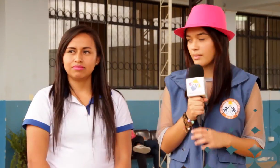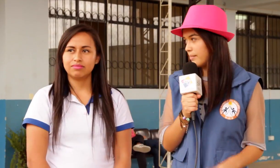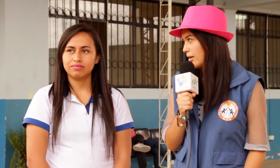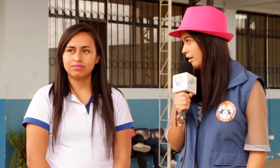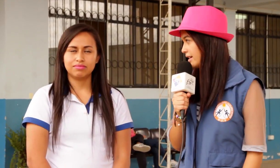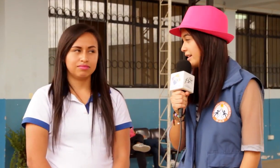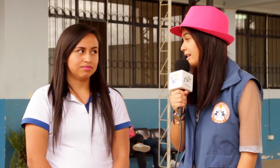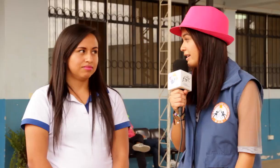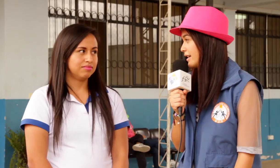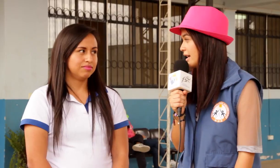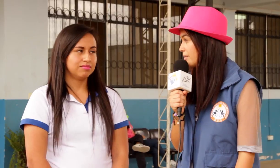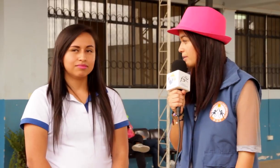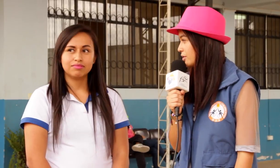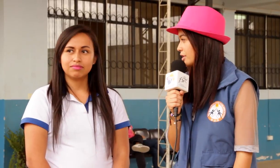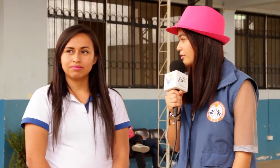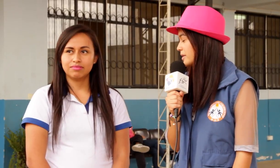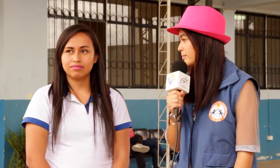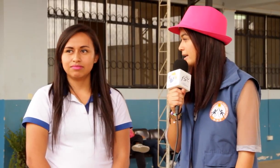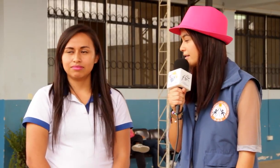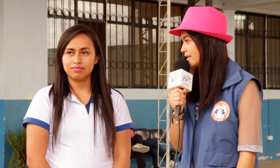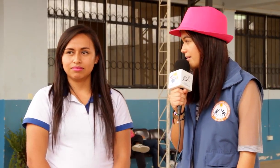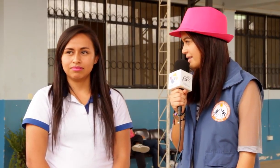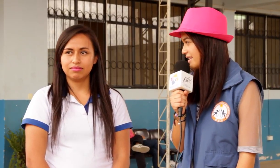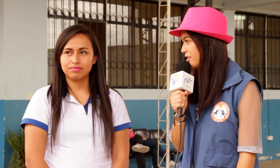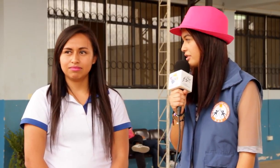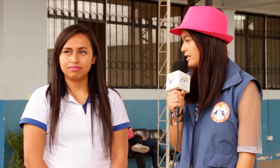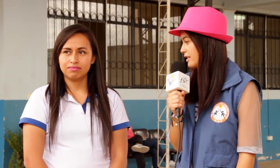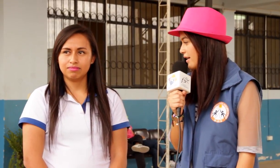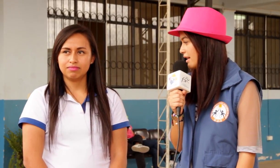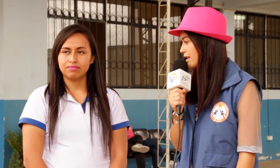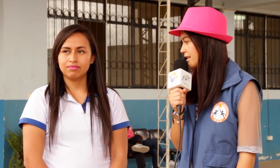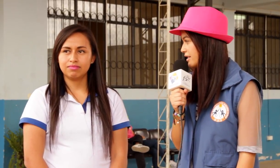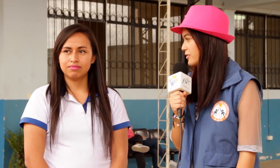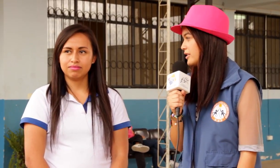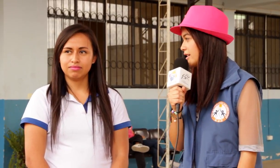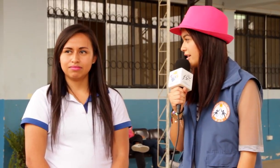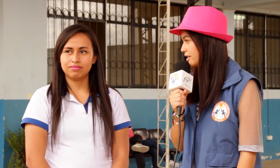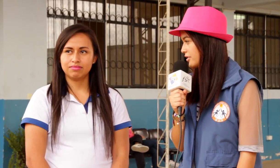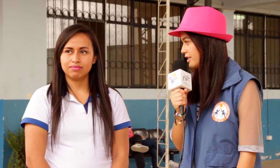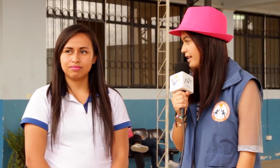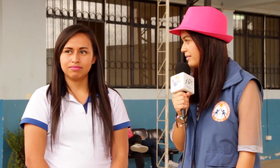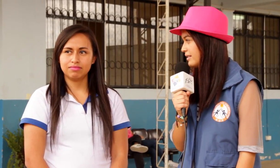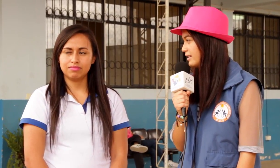Paola, do you think that people with hearing impairment are included in our society?